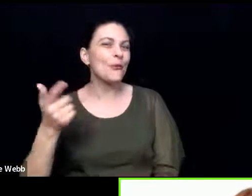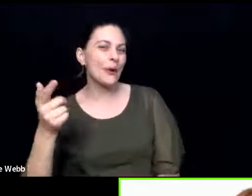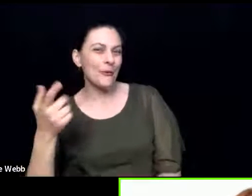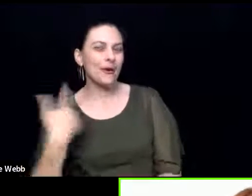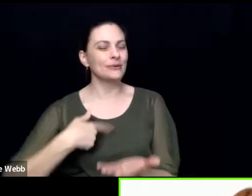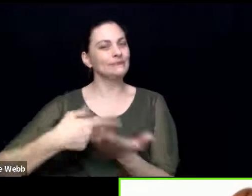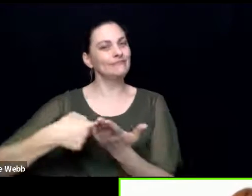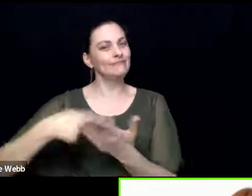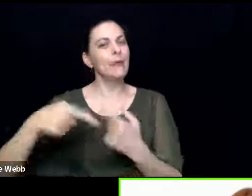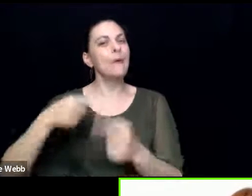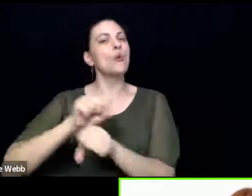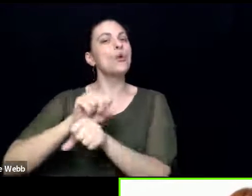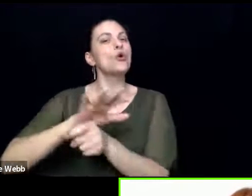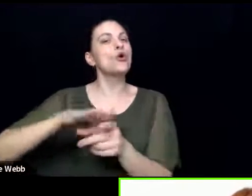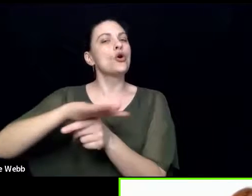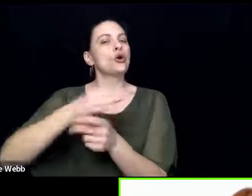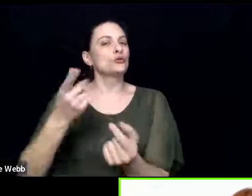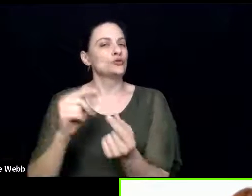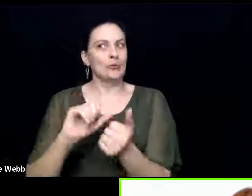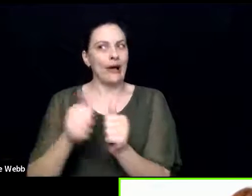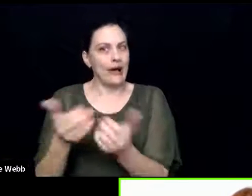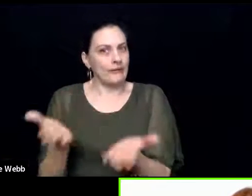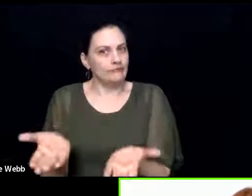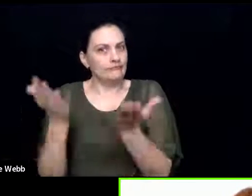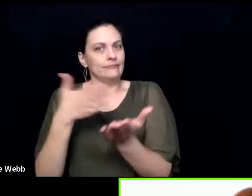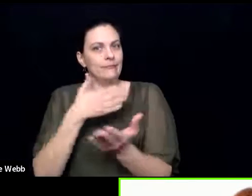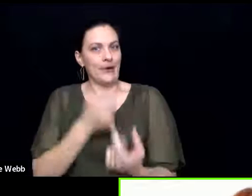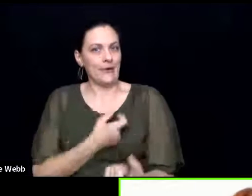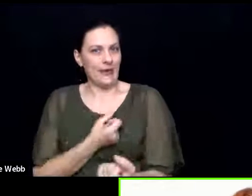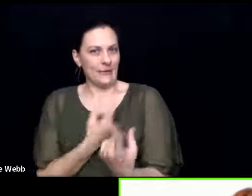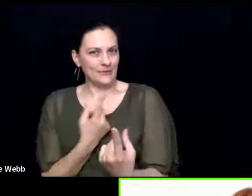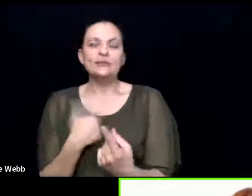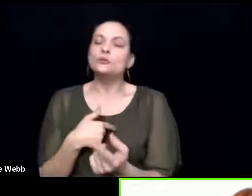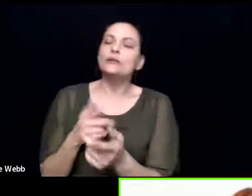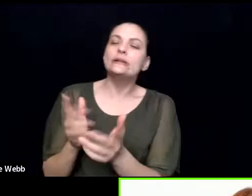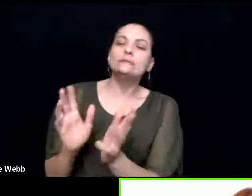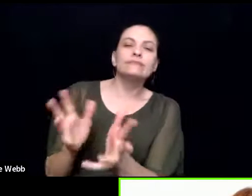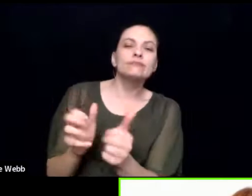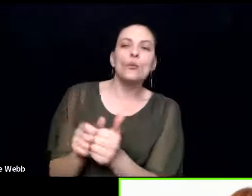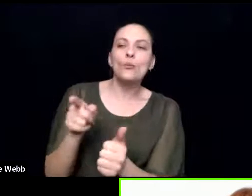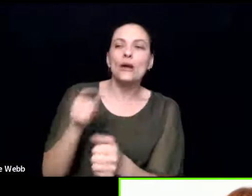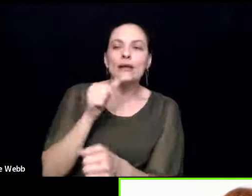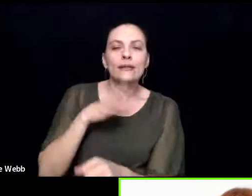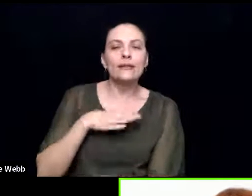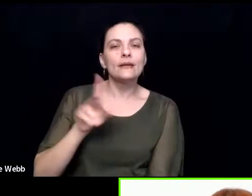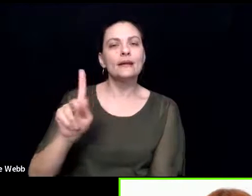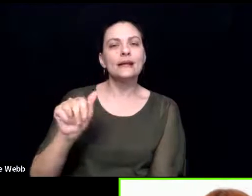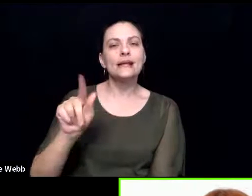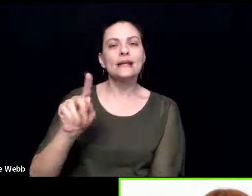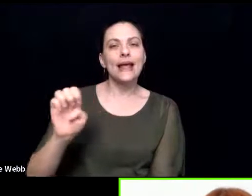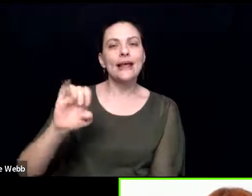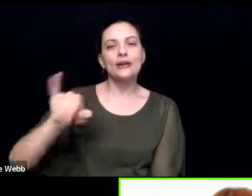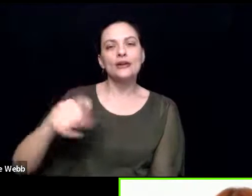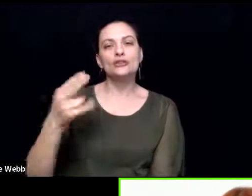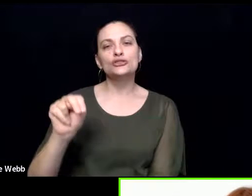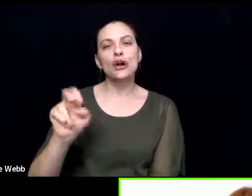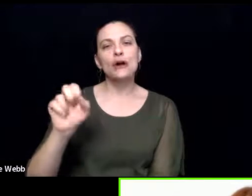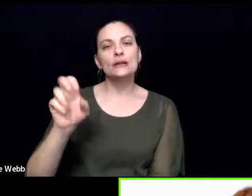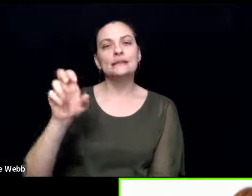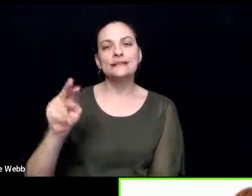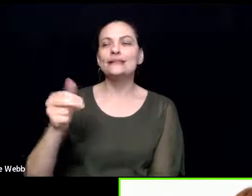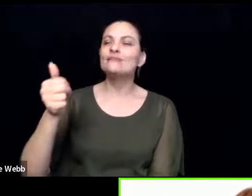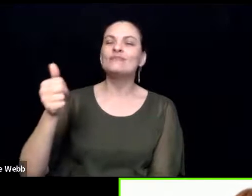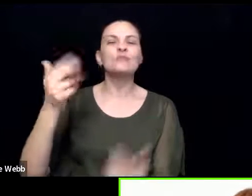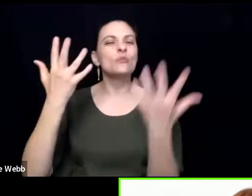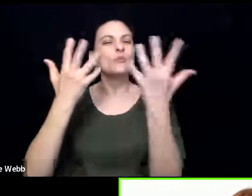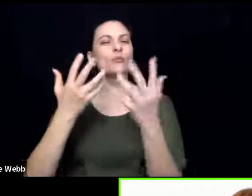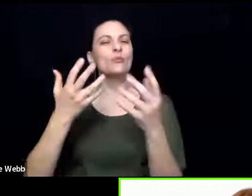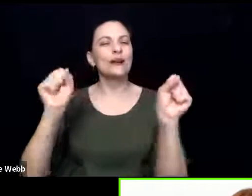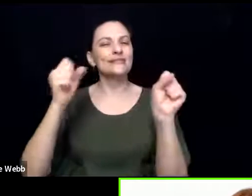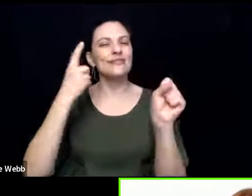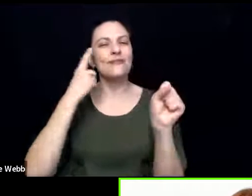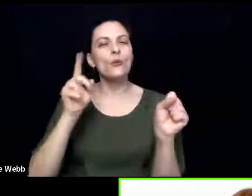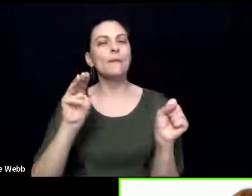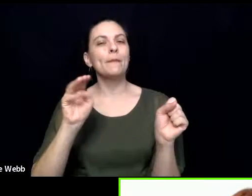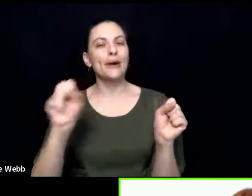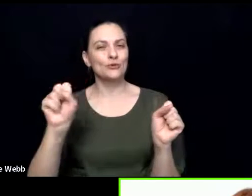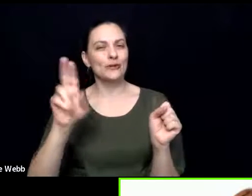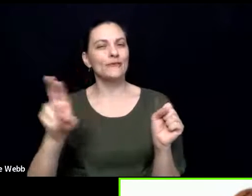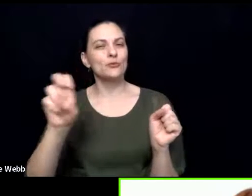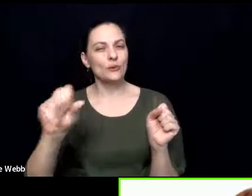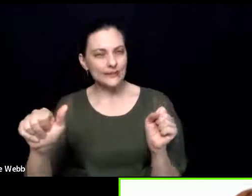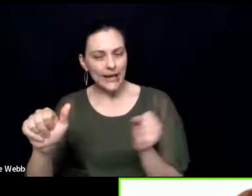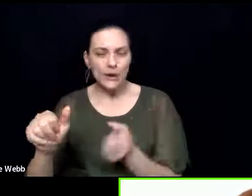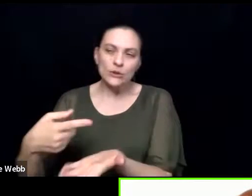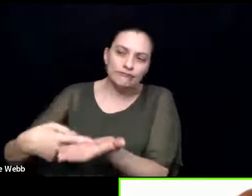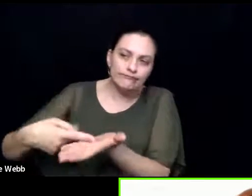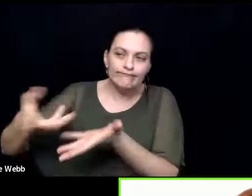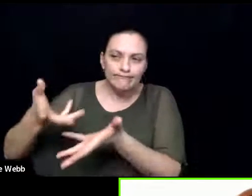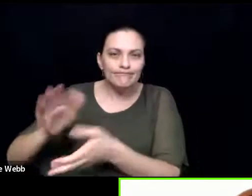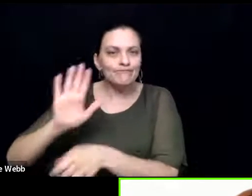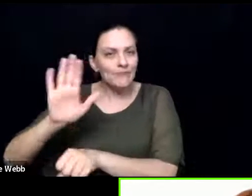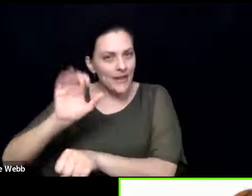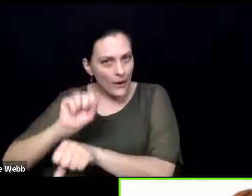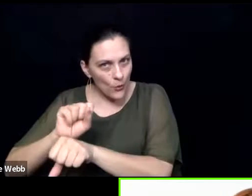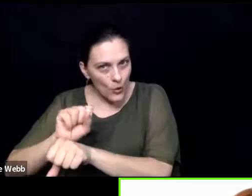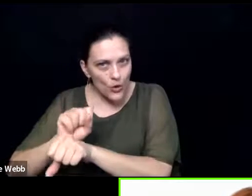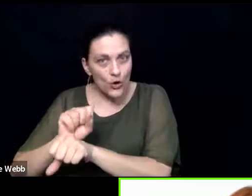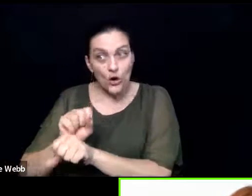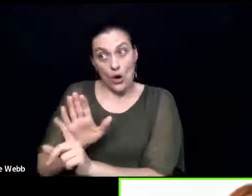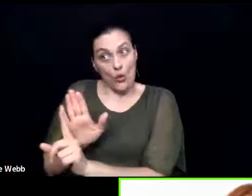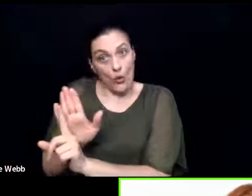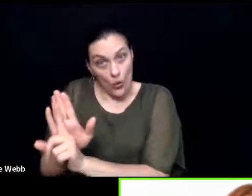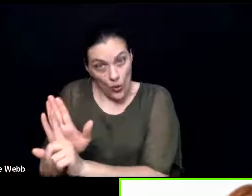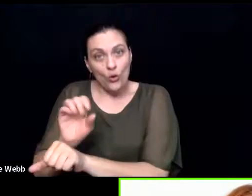with Kate Johnson, the President of Microsoft USA about the work they are doing there. Also